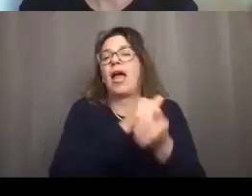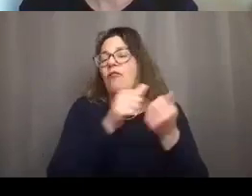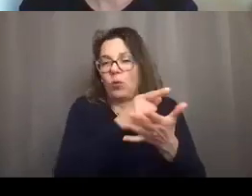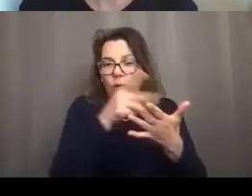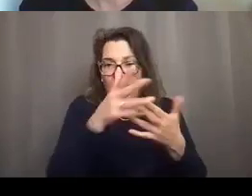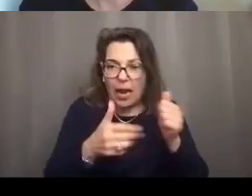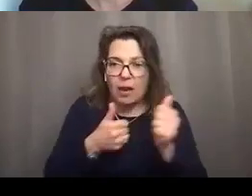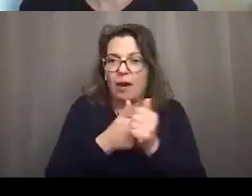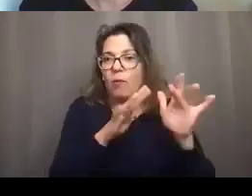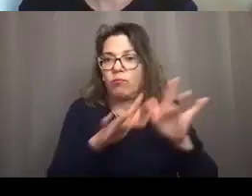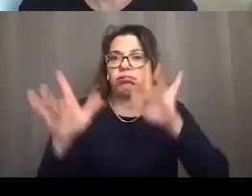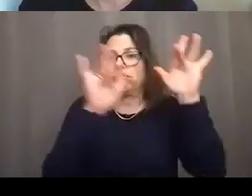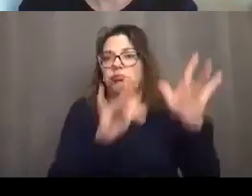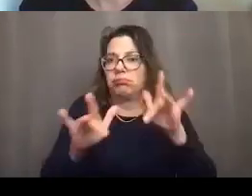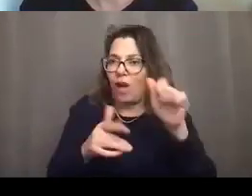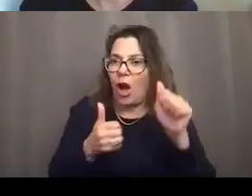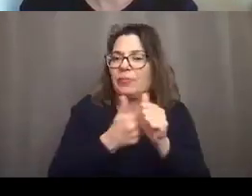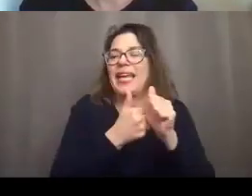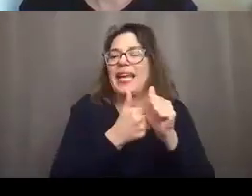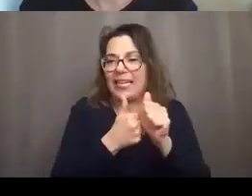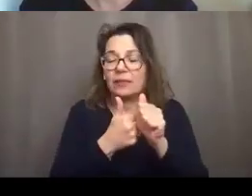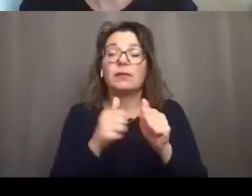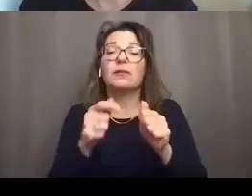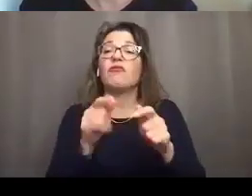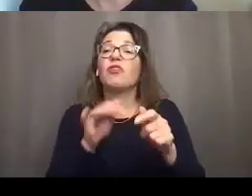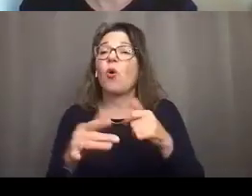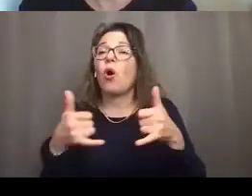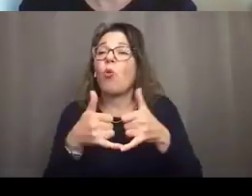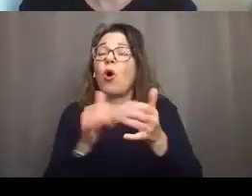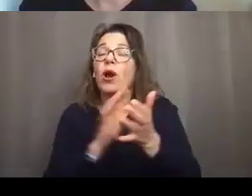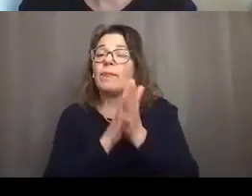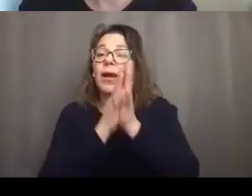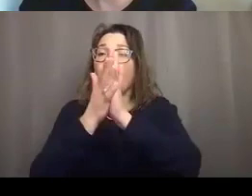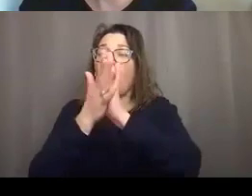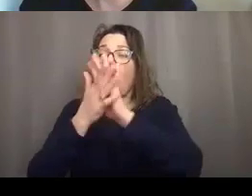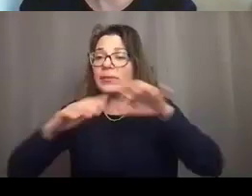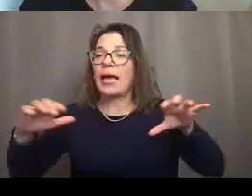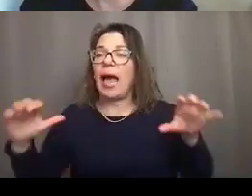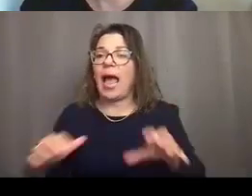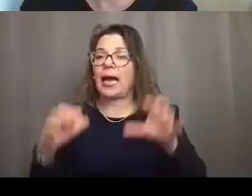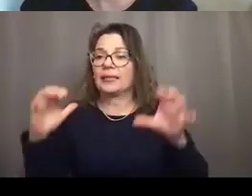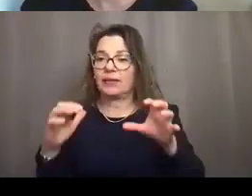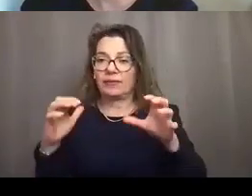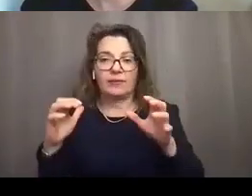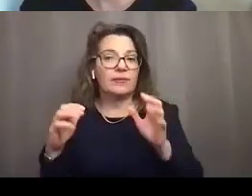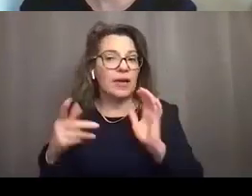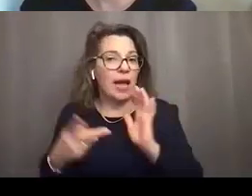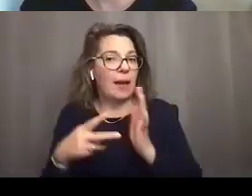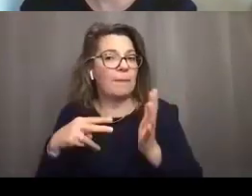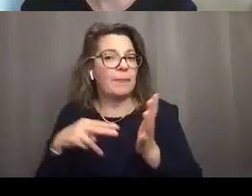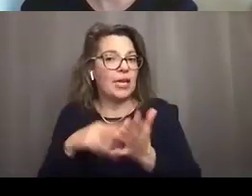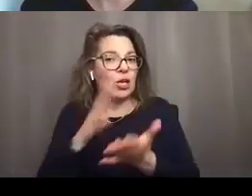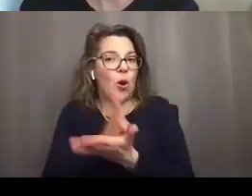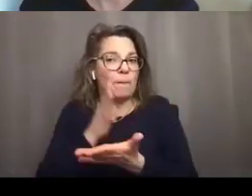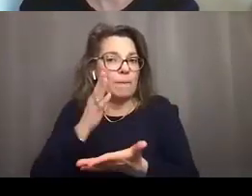If you, say your award becomes active, and I'm talking here about your budget start date,